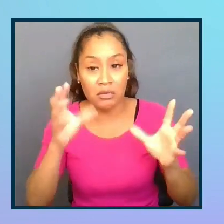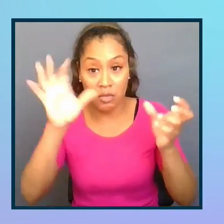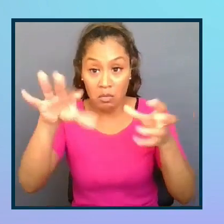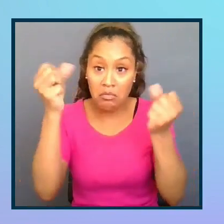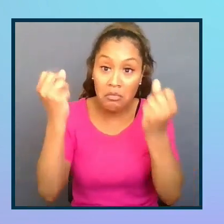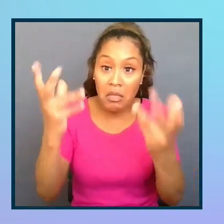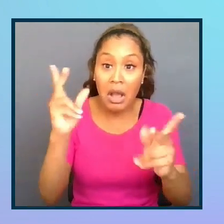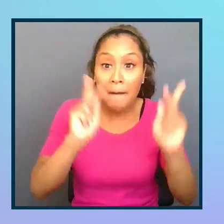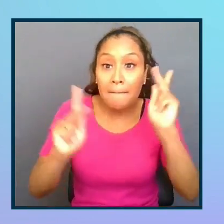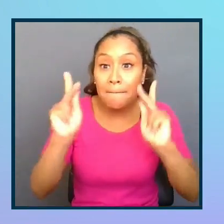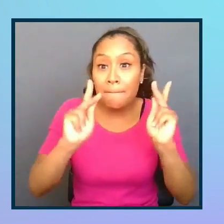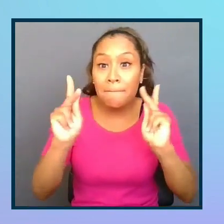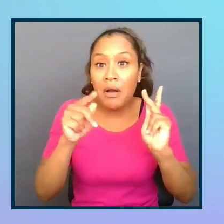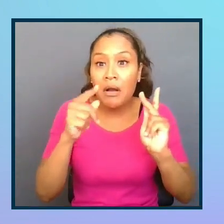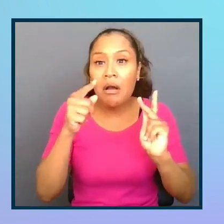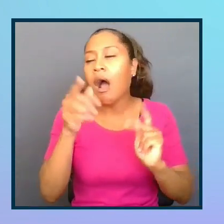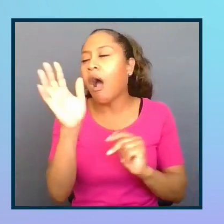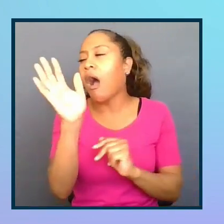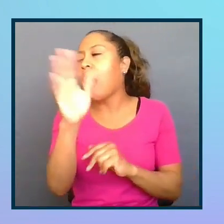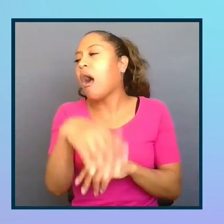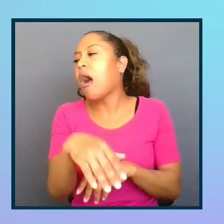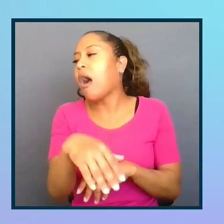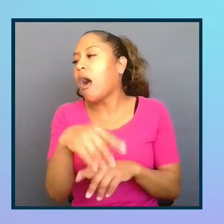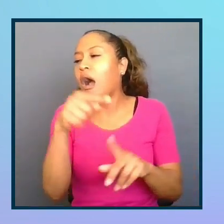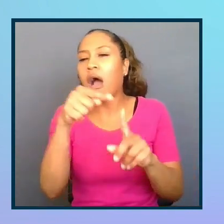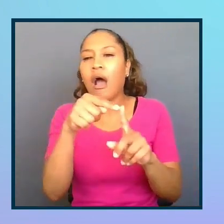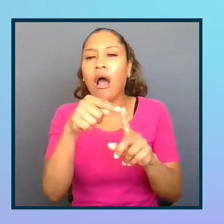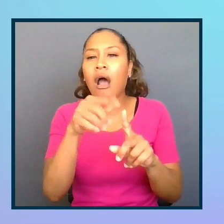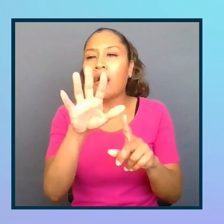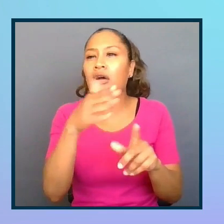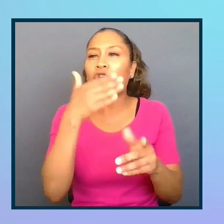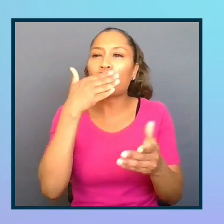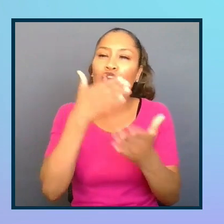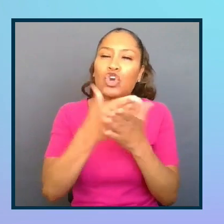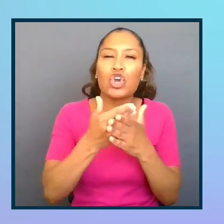oh, that's just all about writing good copy, but it's also accessibility